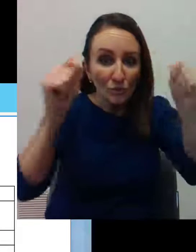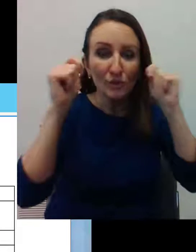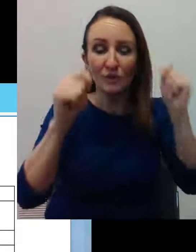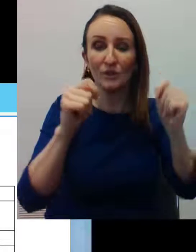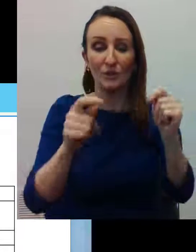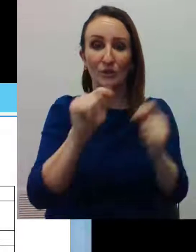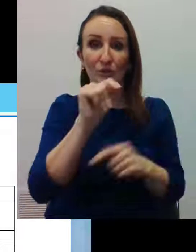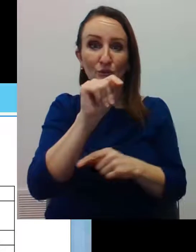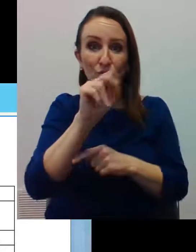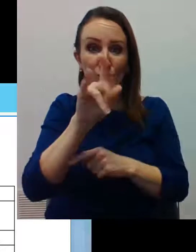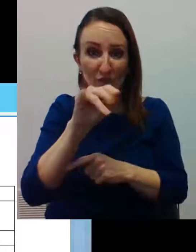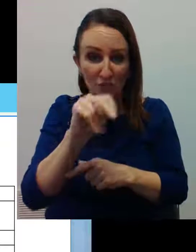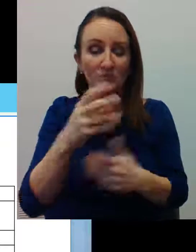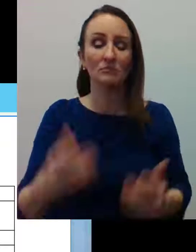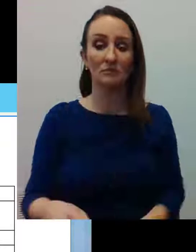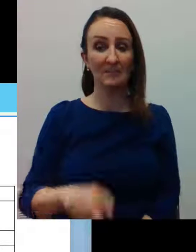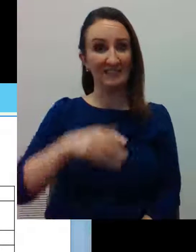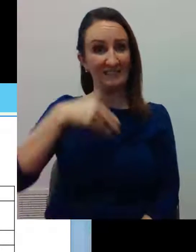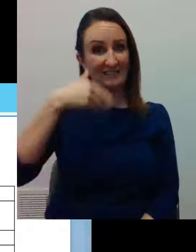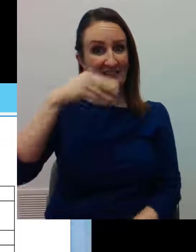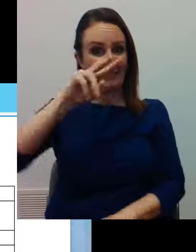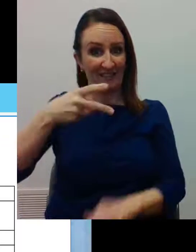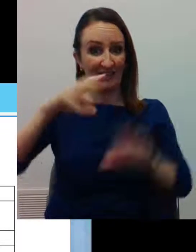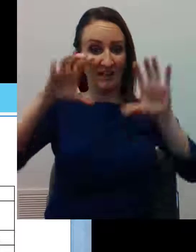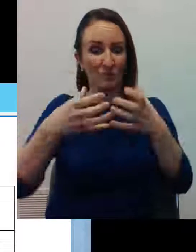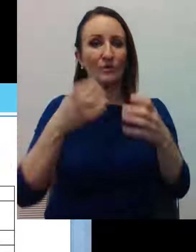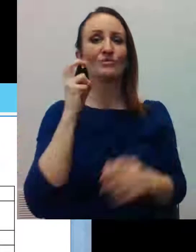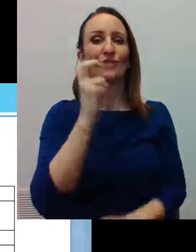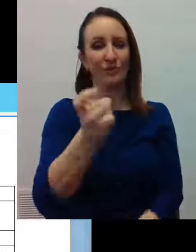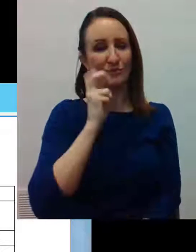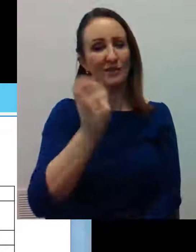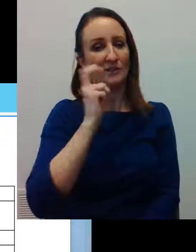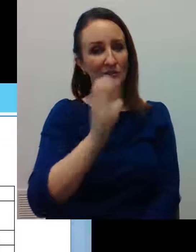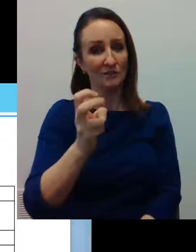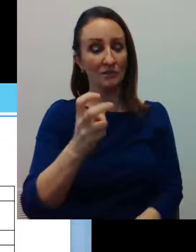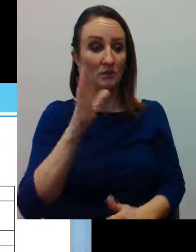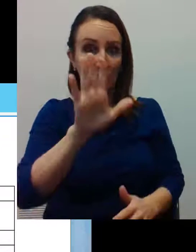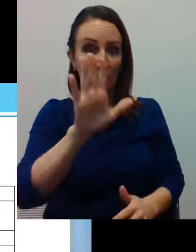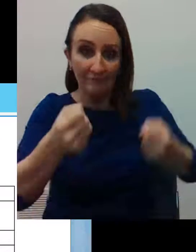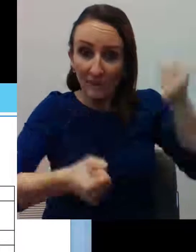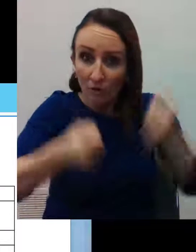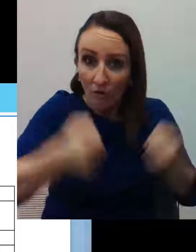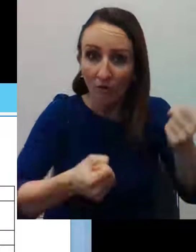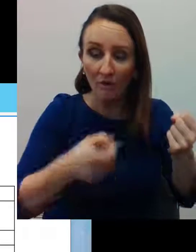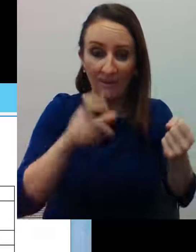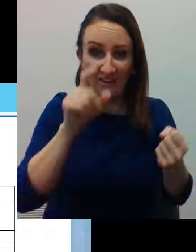This includes such thing as accessible vehicles, modifications and can include things such as bus passes.